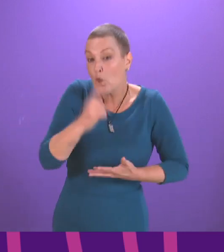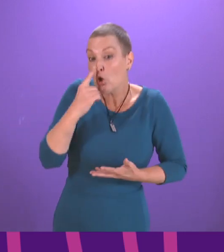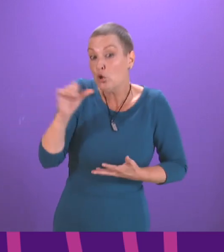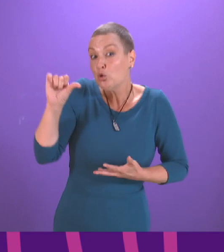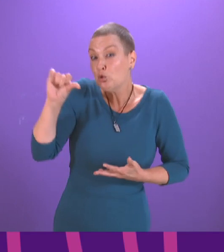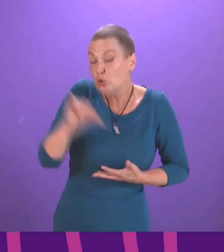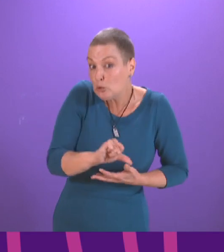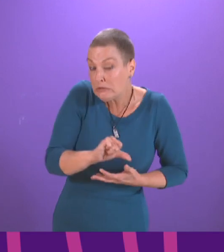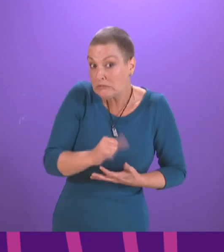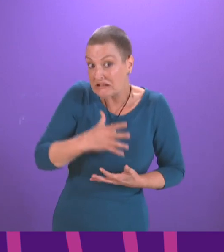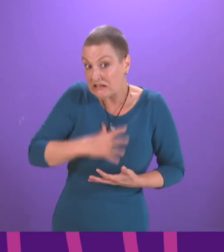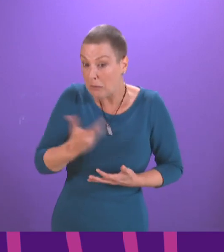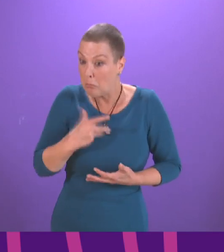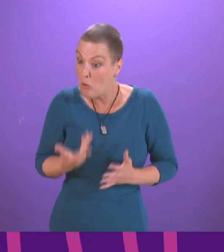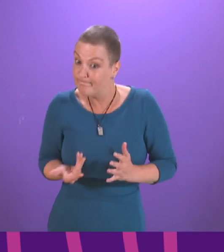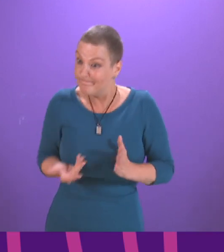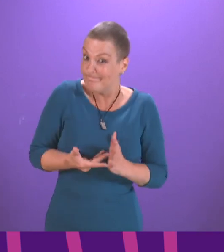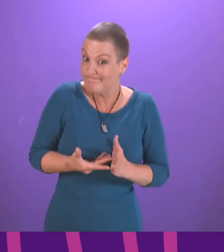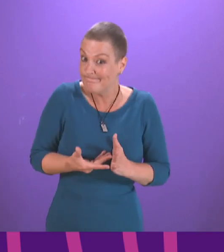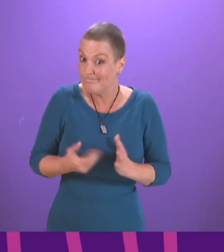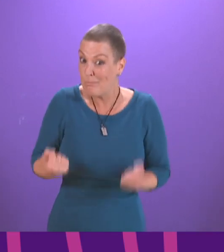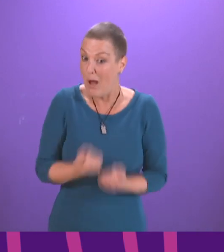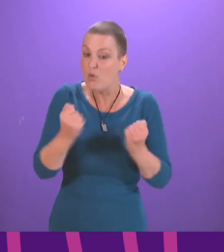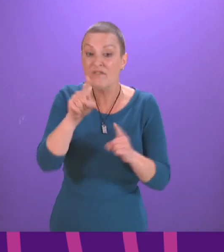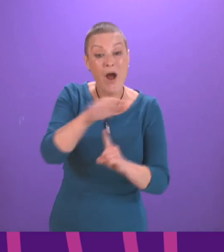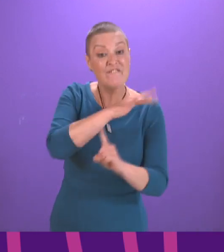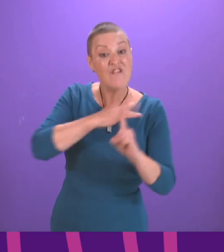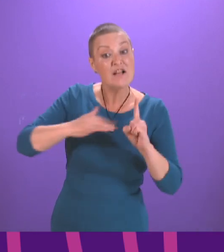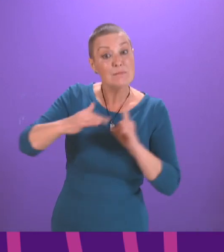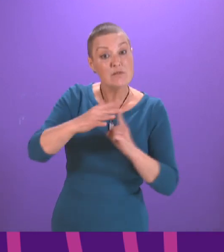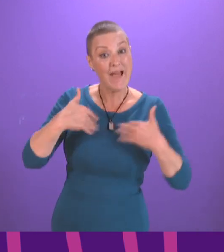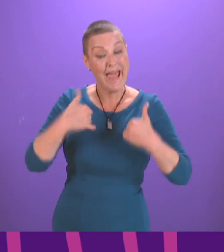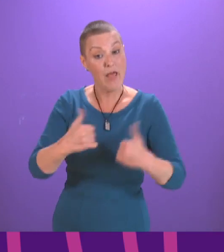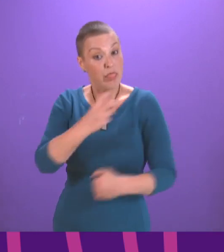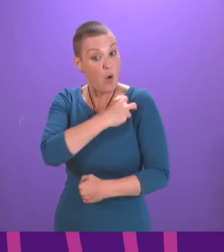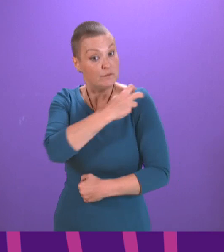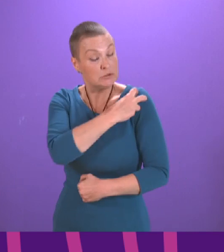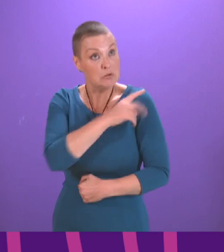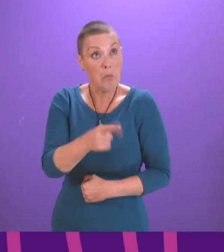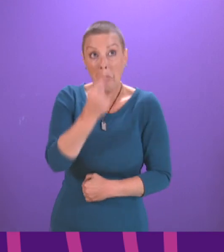powers are needed for local environmental health officers. There is a case to be made